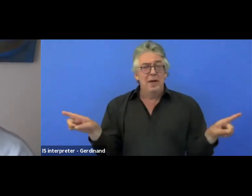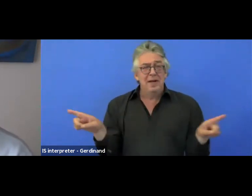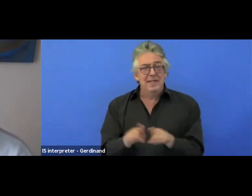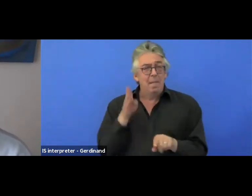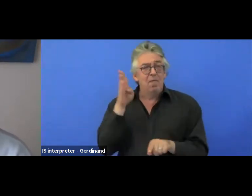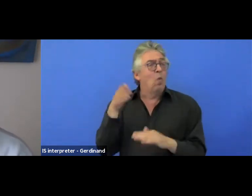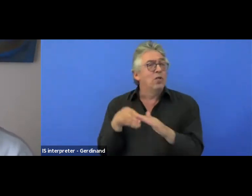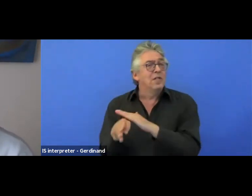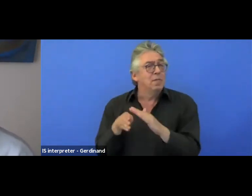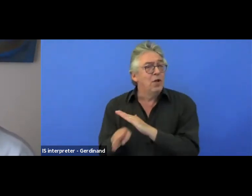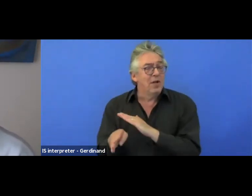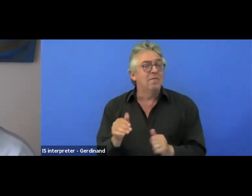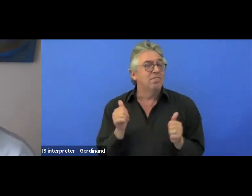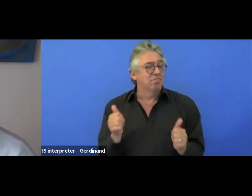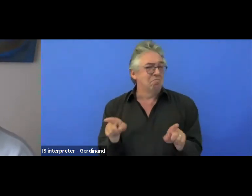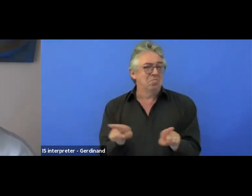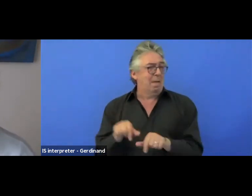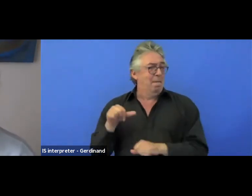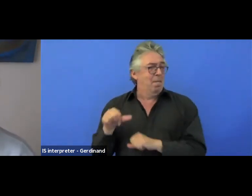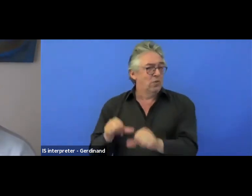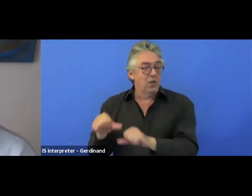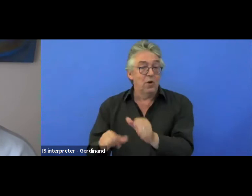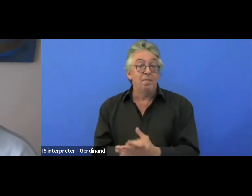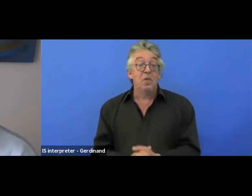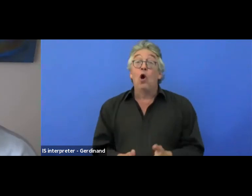It means, that without ANEC and EDF there would be